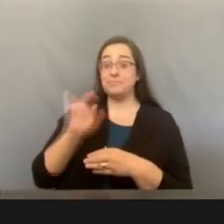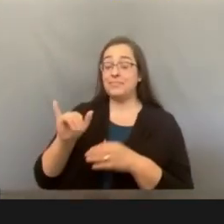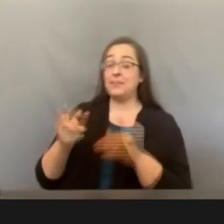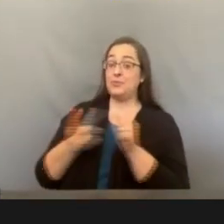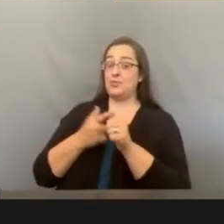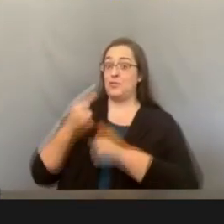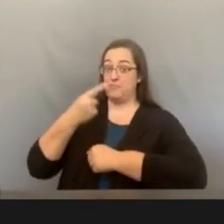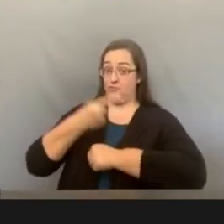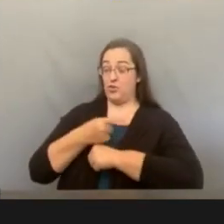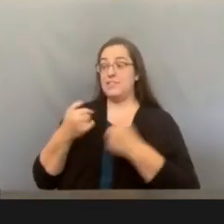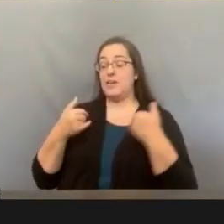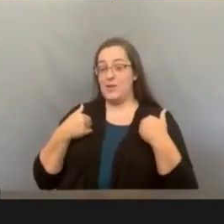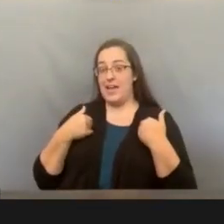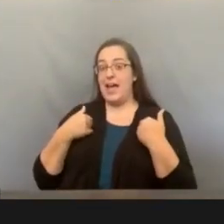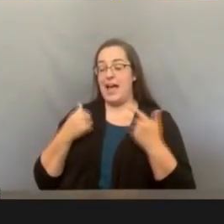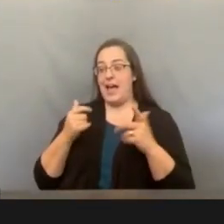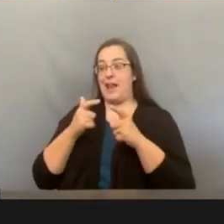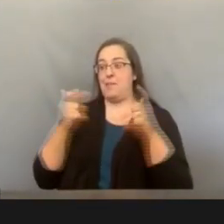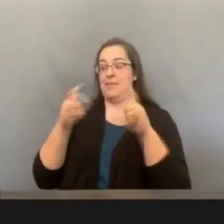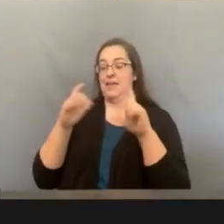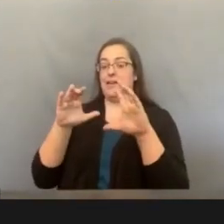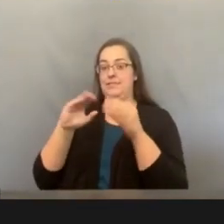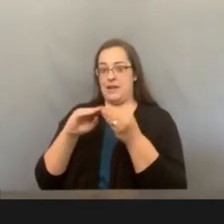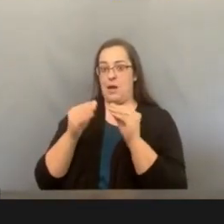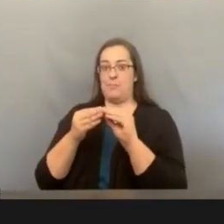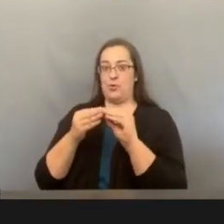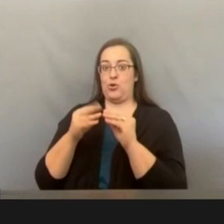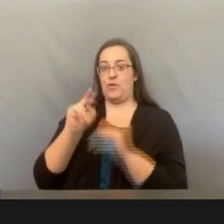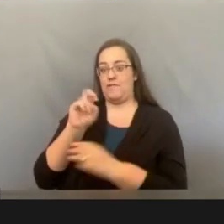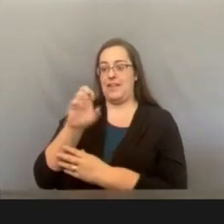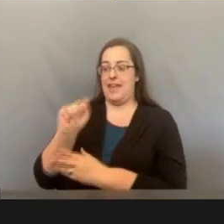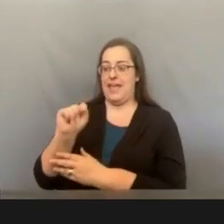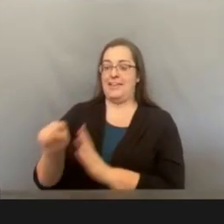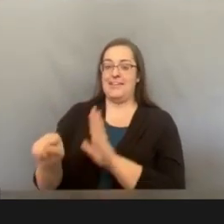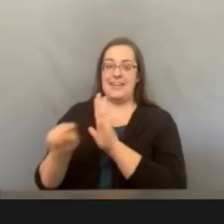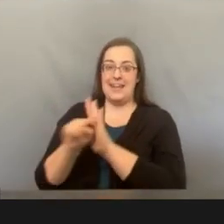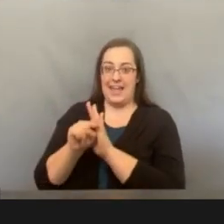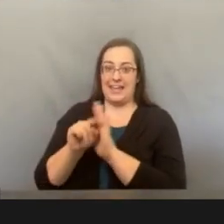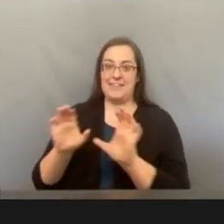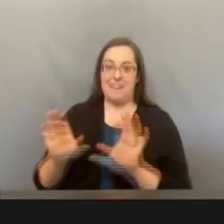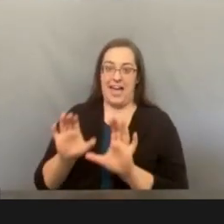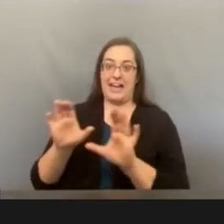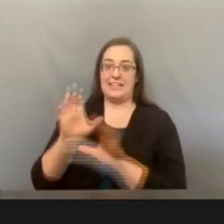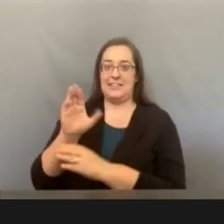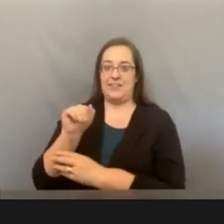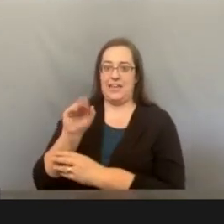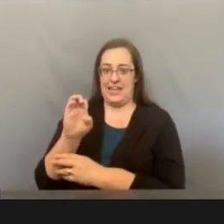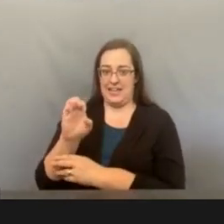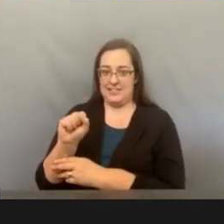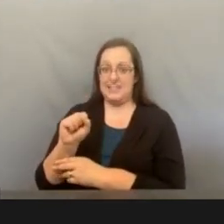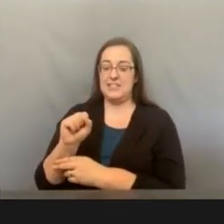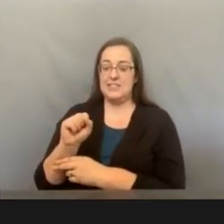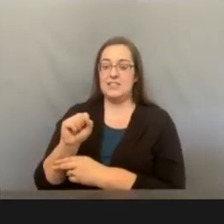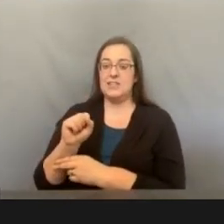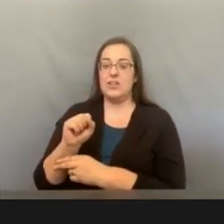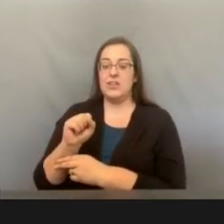FROM YESTERDAY'S REPORT CARD, WITH THE MINUS 57 IN POTTER COUNTY AND RANDALL COUNTY, CAN YOU TELL ME, GIVE ME A LITTLE INSIGHT HOW IT THAT MEANS, WHAT IT MEANS FOR OUR TRENDS GOING FORWARD?